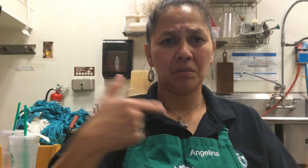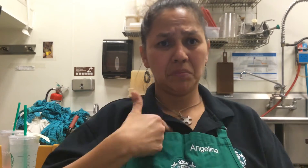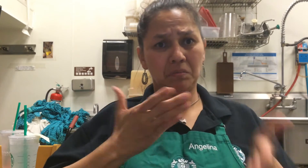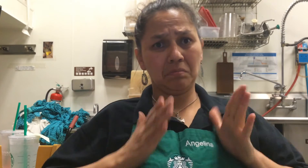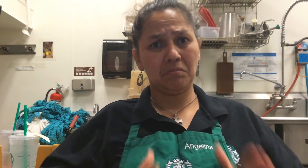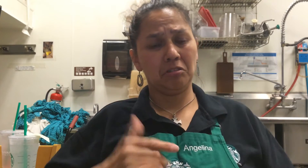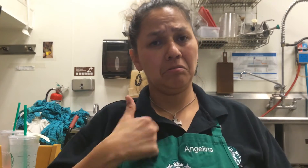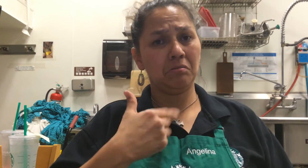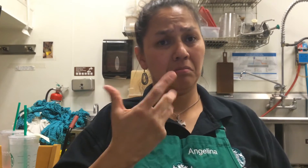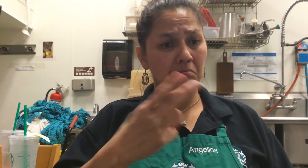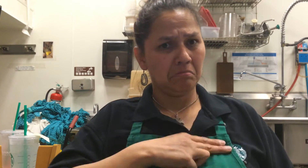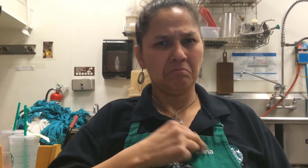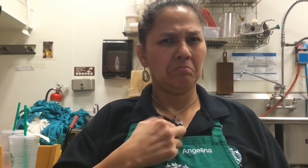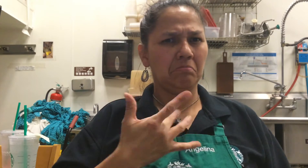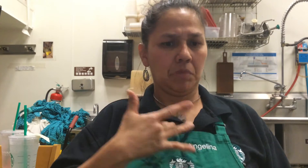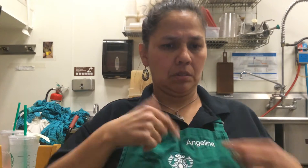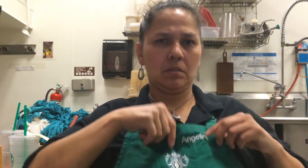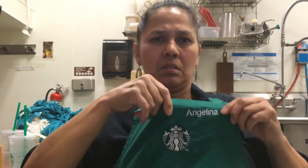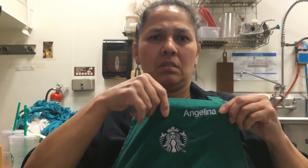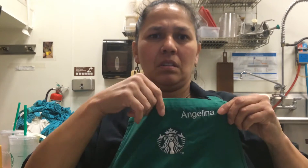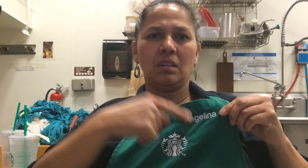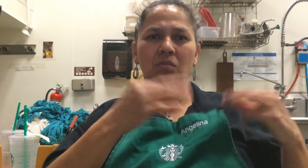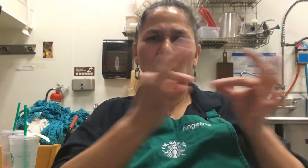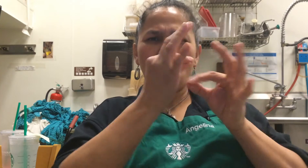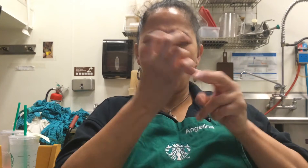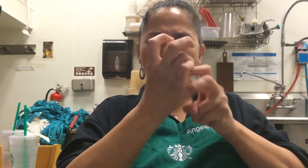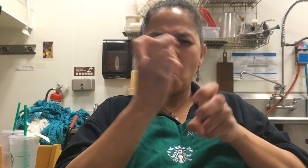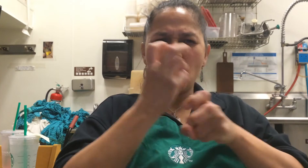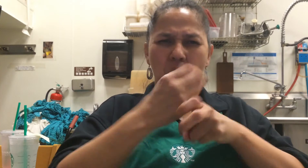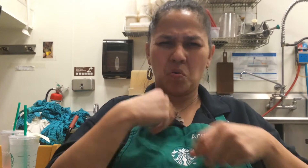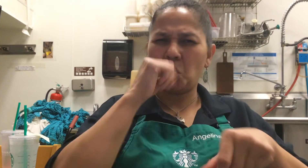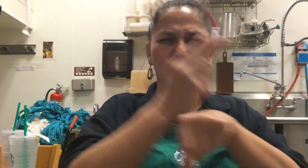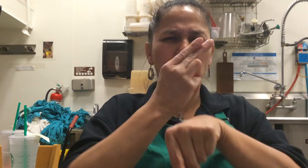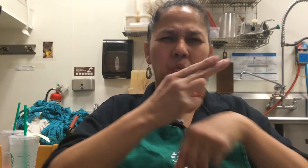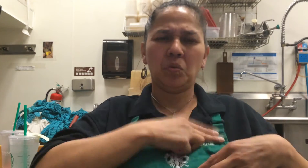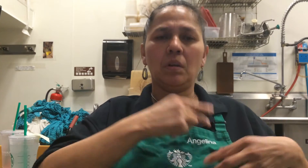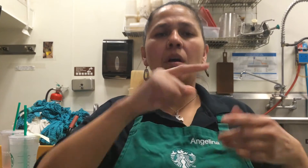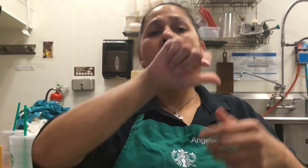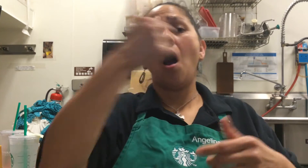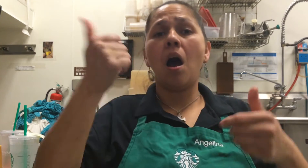I am satisfied with my apron however it's hard to put badge with the name sew on it.